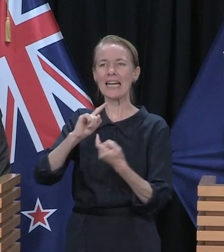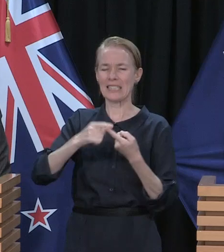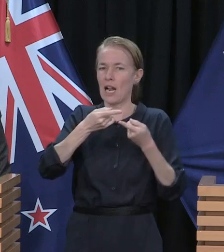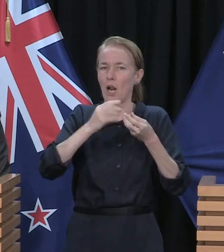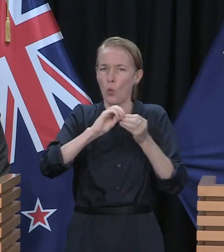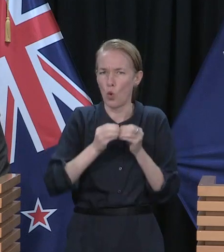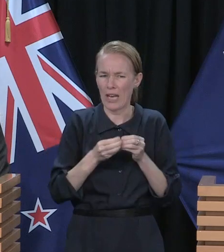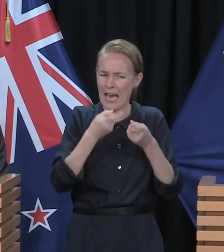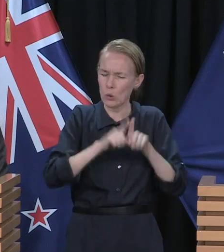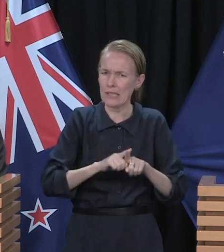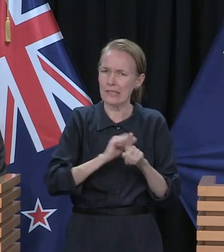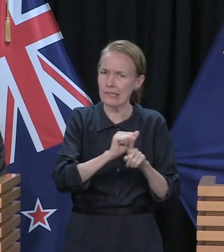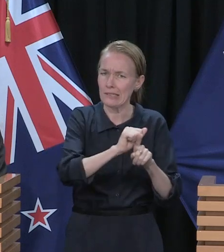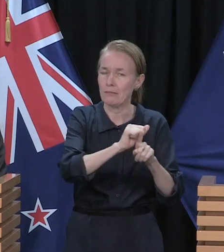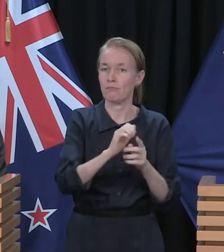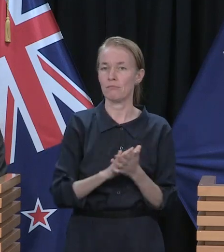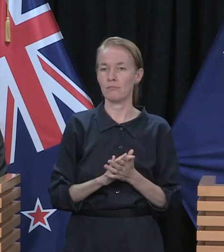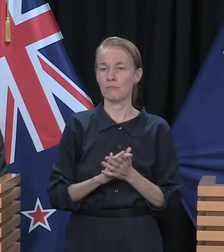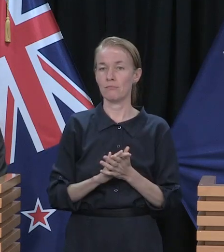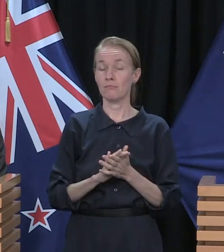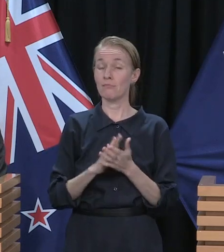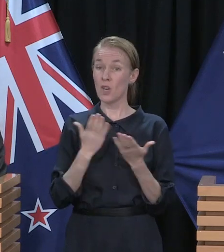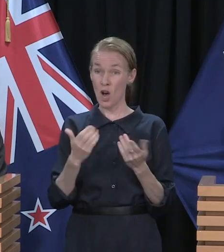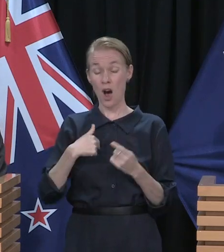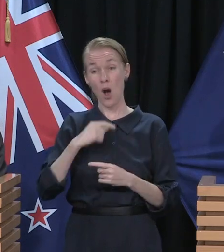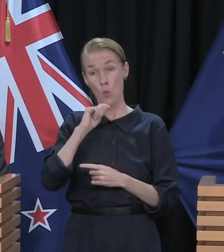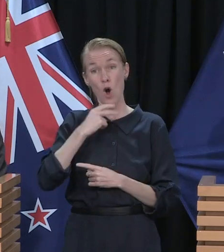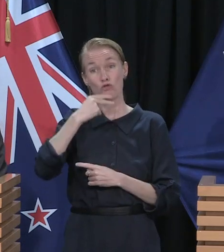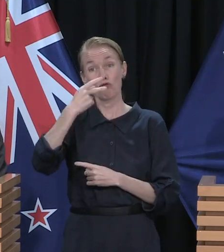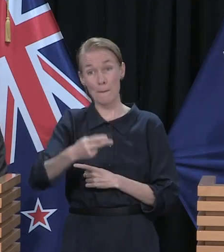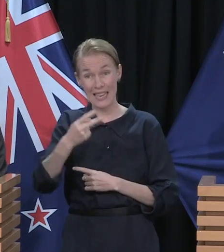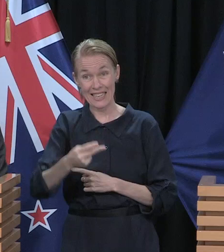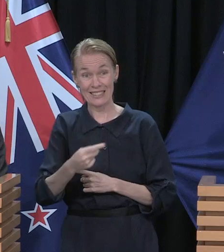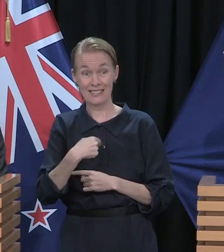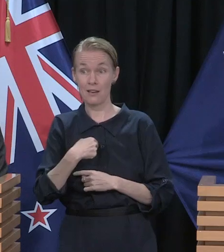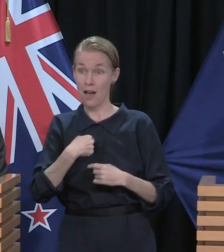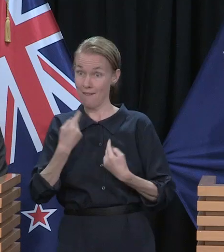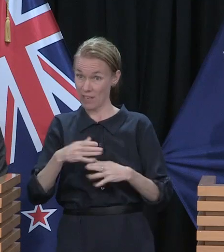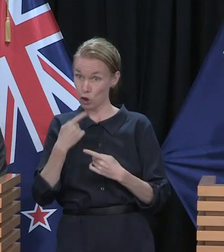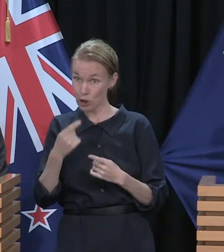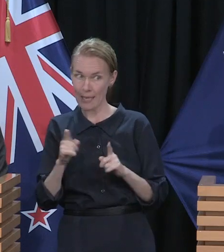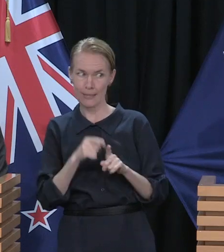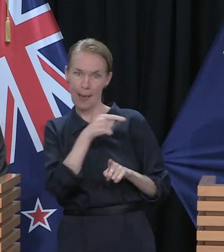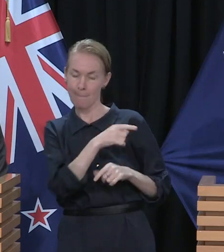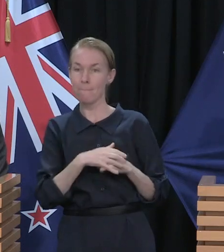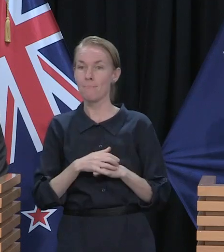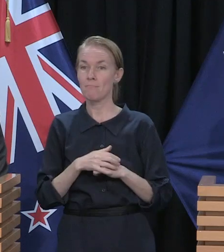Still in discussions around the rest of the managed isolation. Again, I want to come back to the comment that you will have